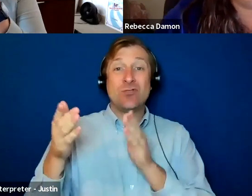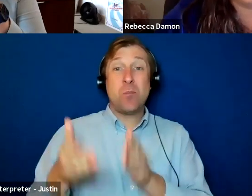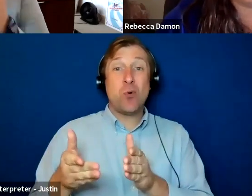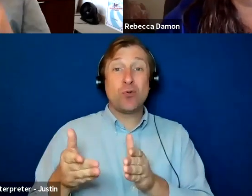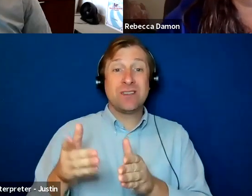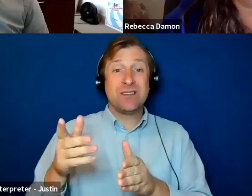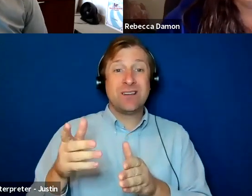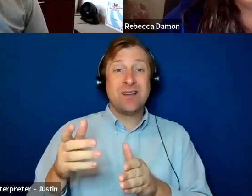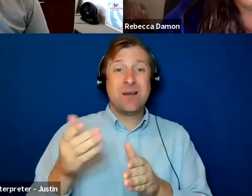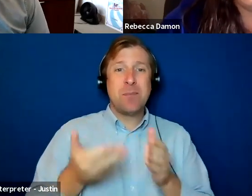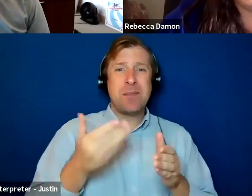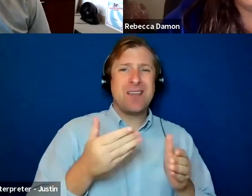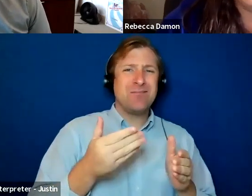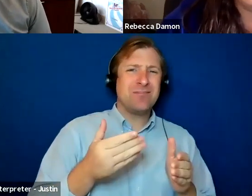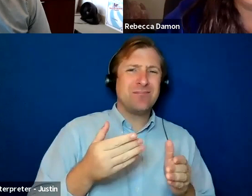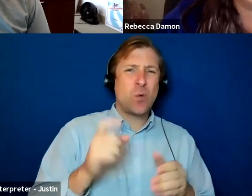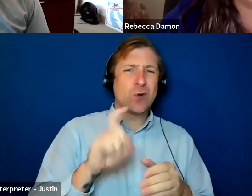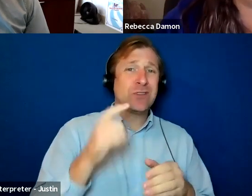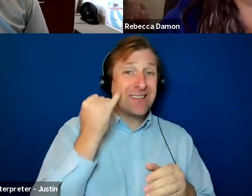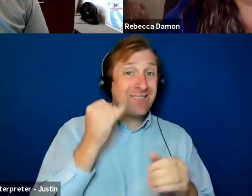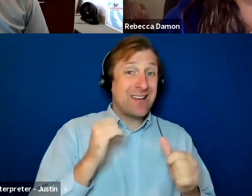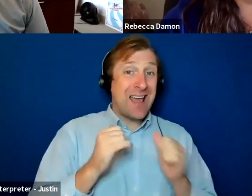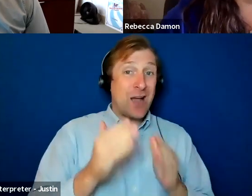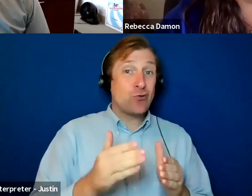"If an actor, producer working on of our projects